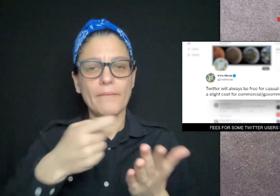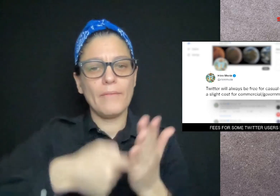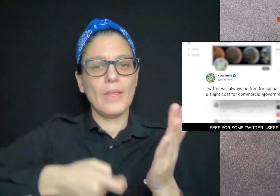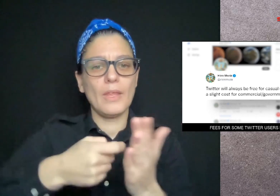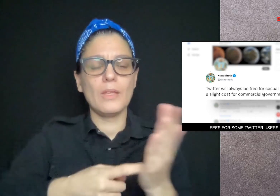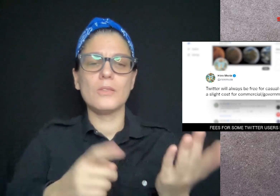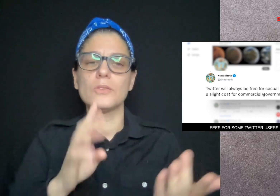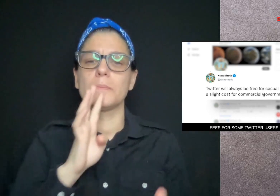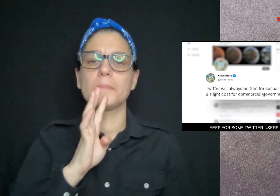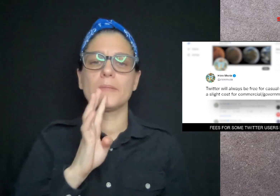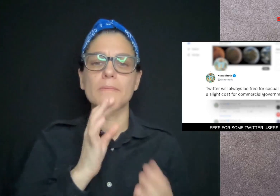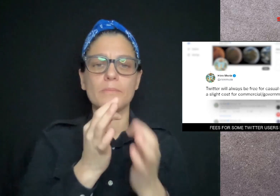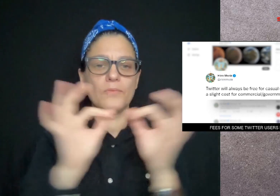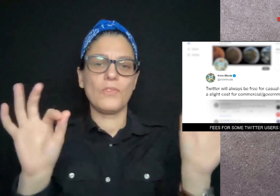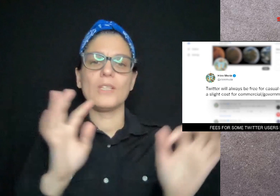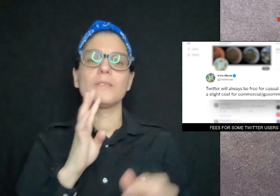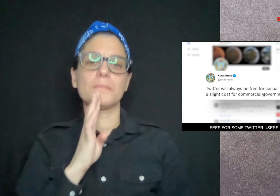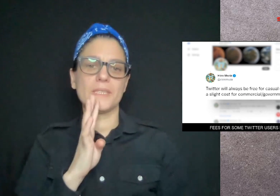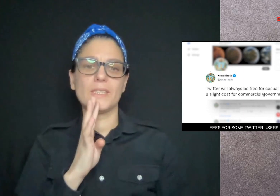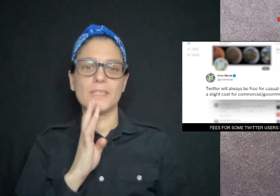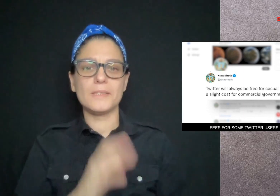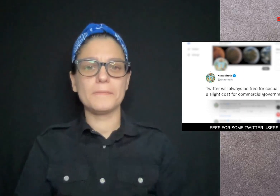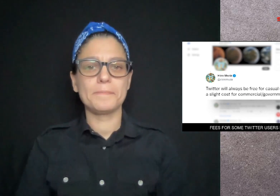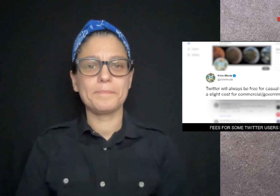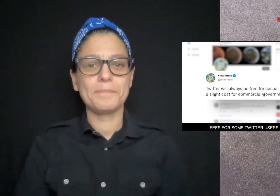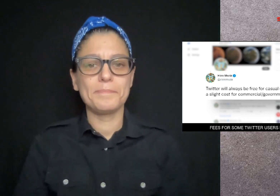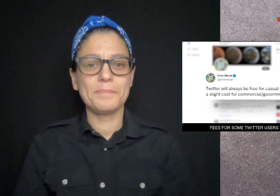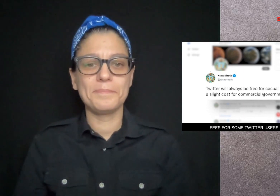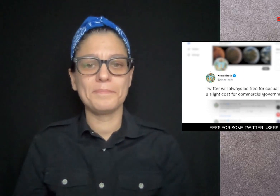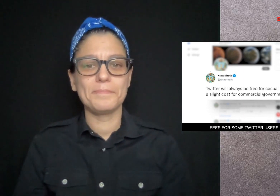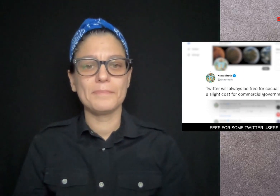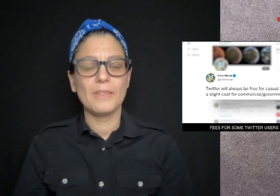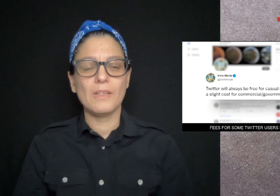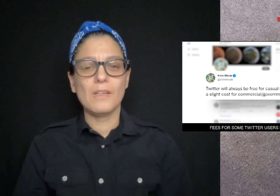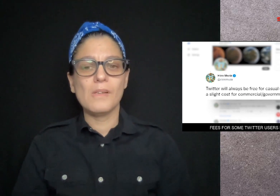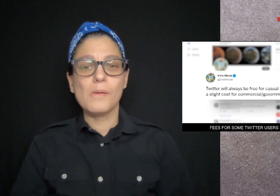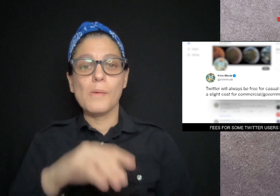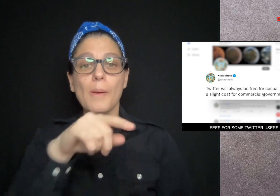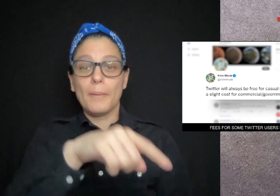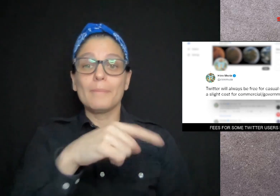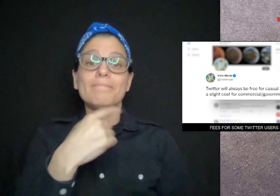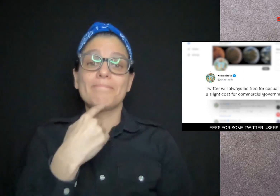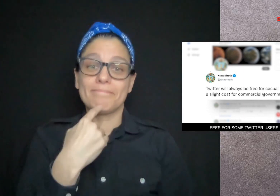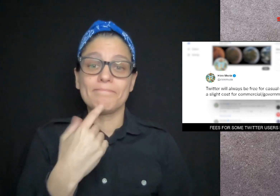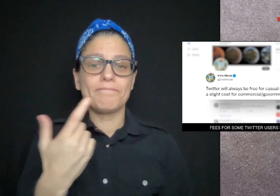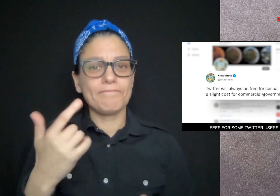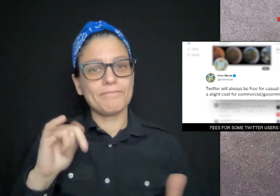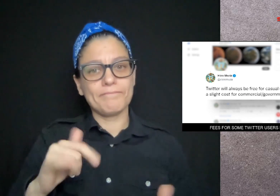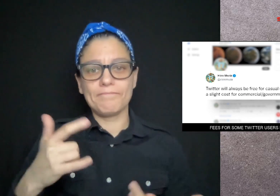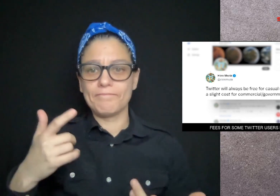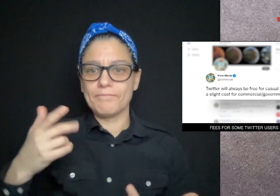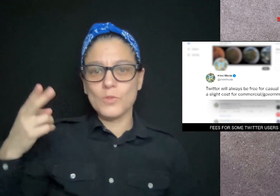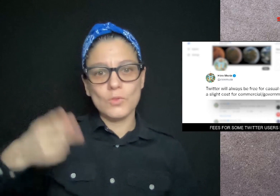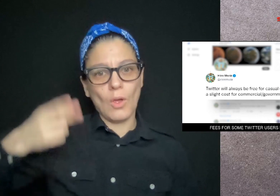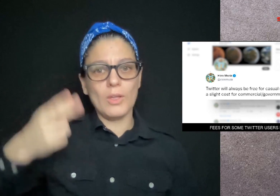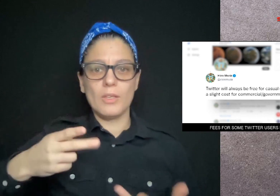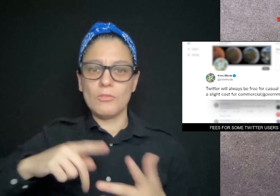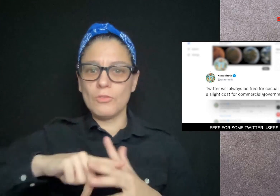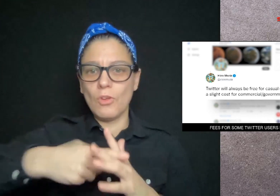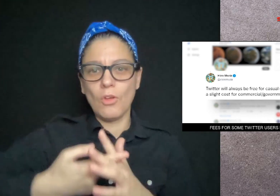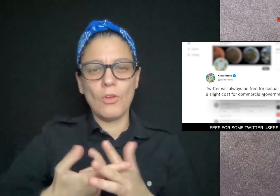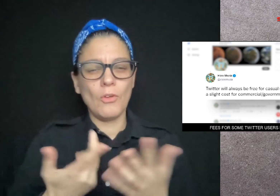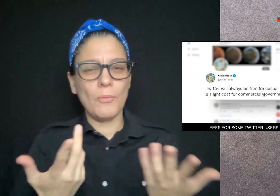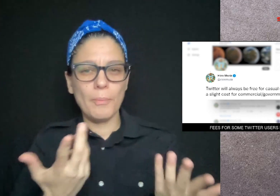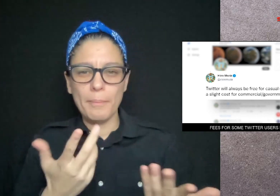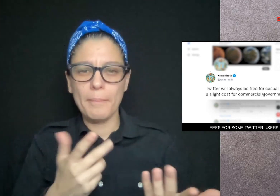Musk says he wants a social media platform to better promote free speech